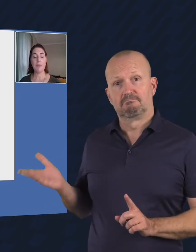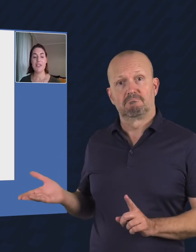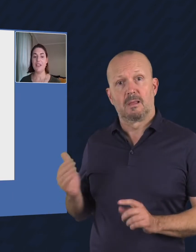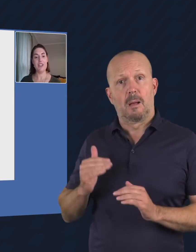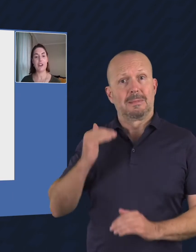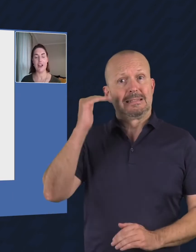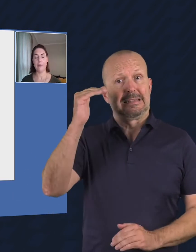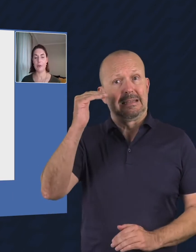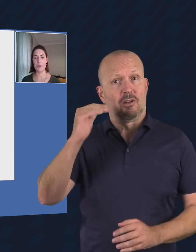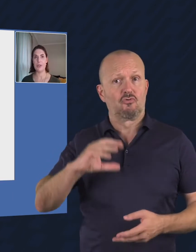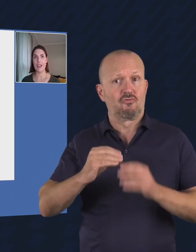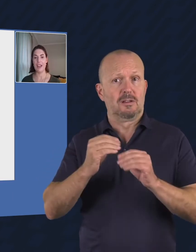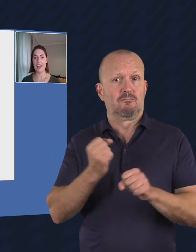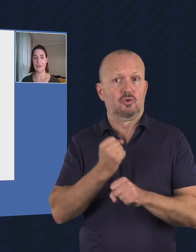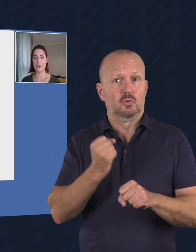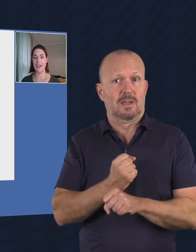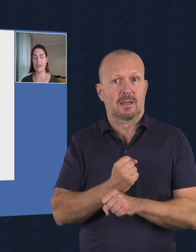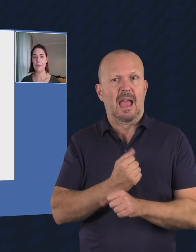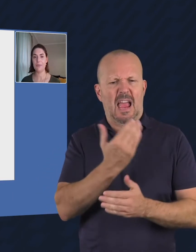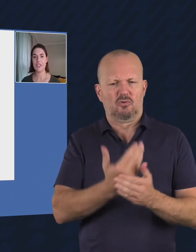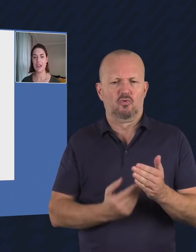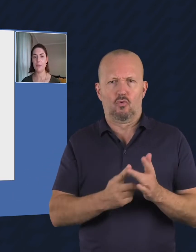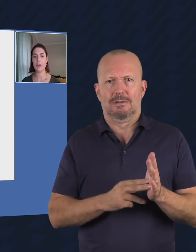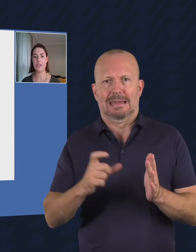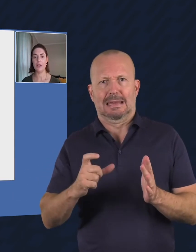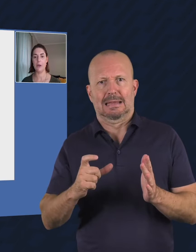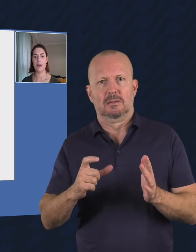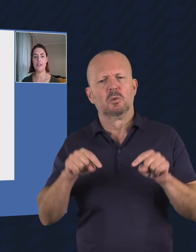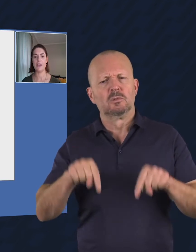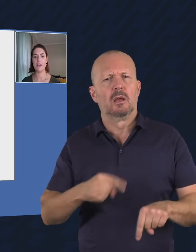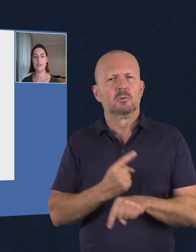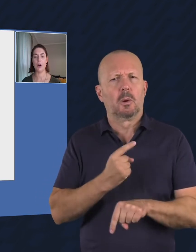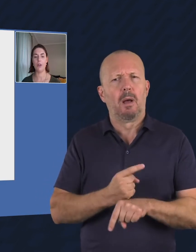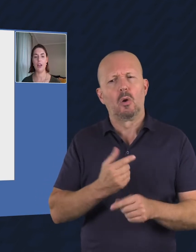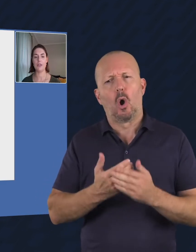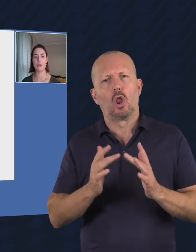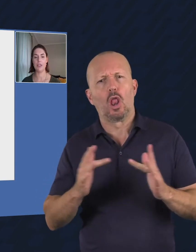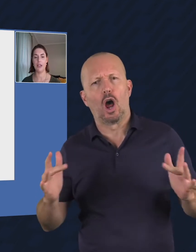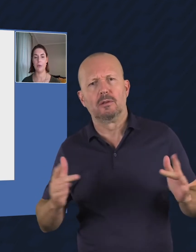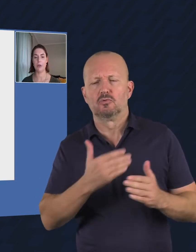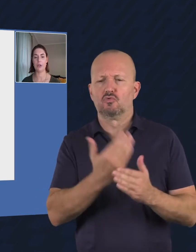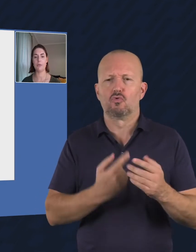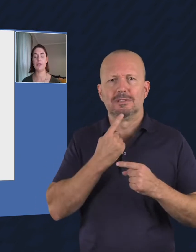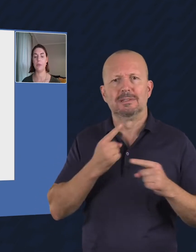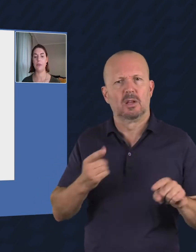I'm the senior creative producer at Story Inc. Today I am going to tell you about a series of online storytelling workshops that we